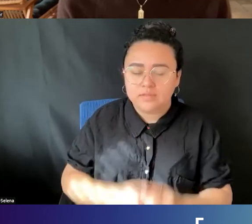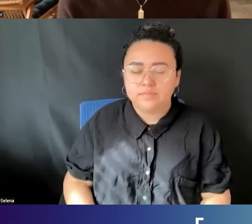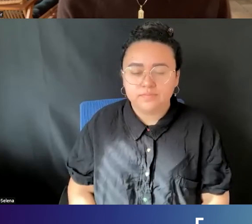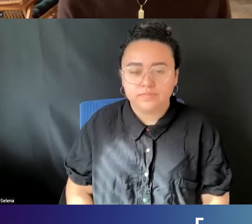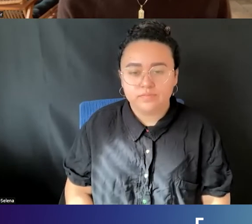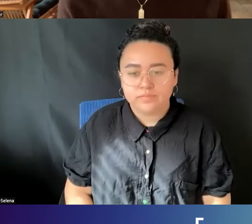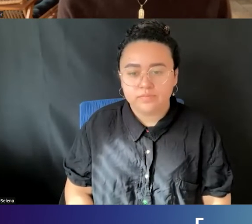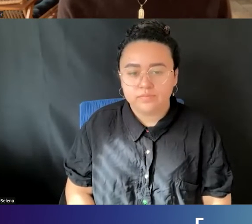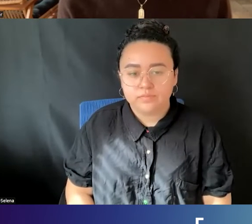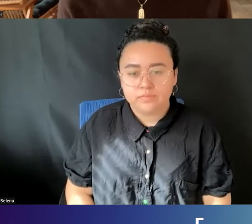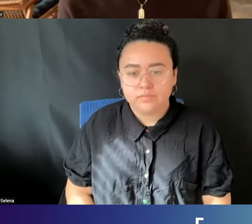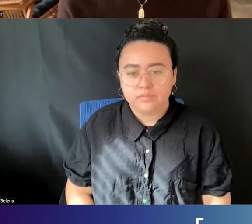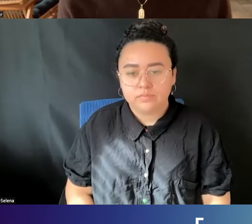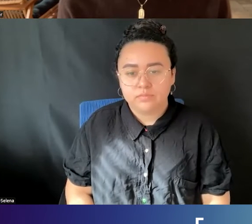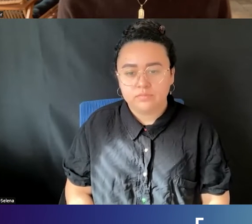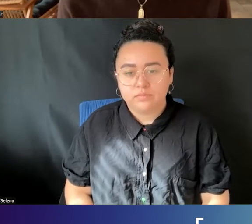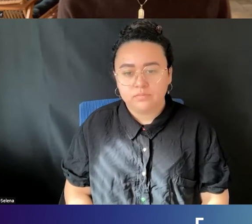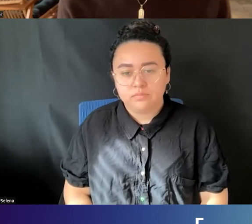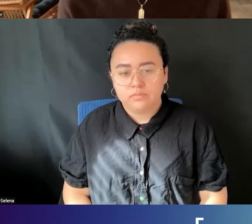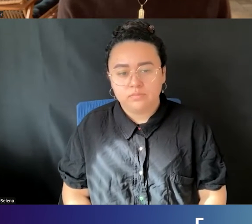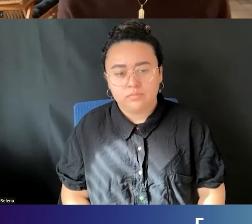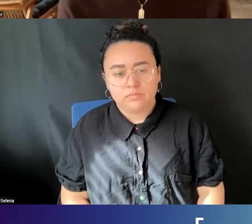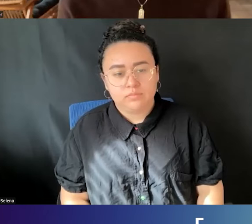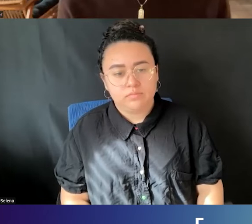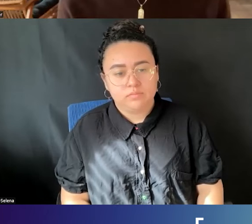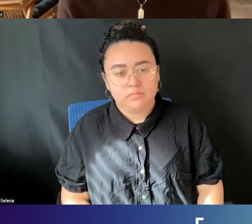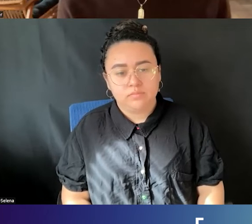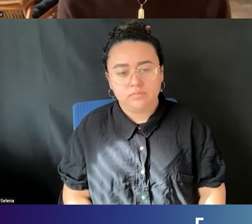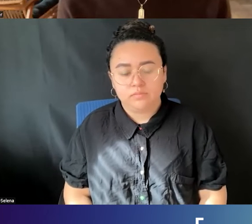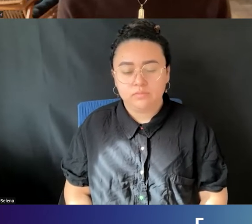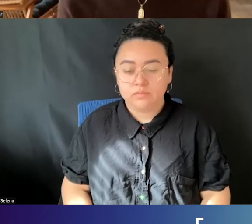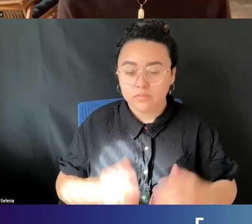Okay. And then there was it. So the next question I wanted to go to was the first one I saw come up in the chat